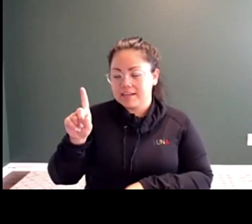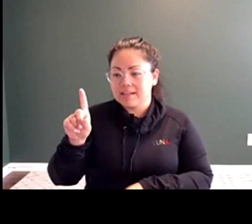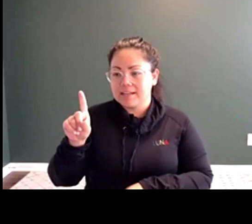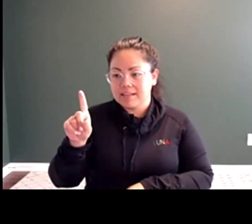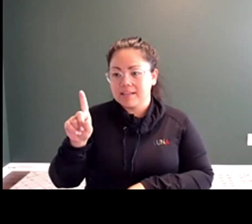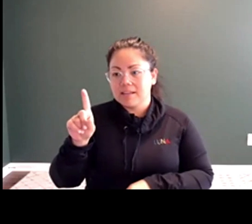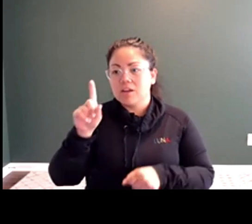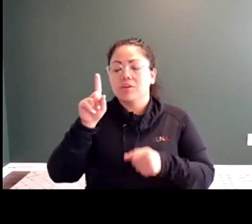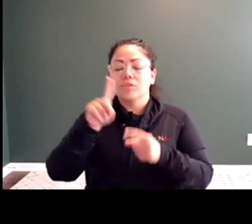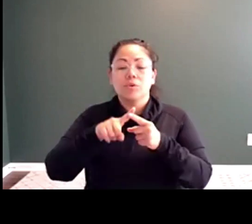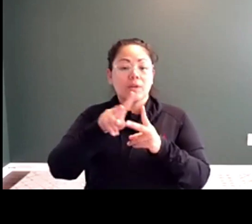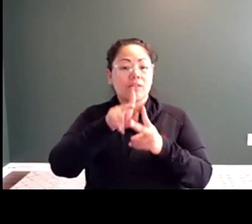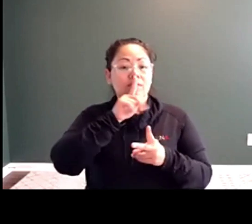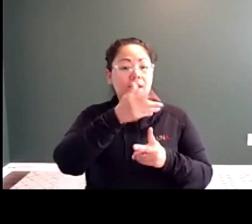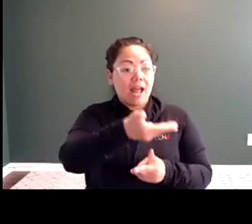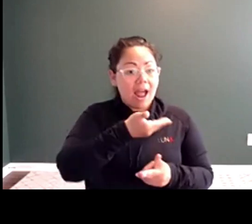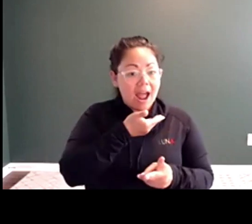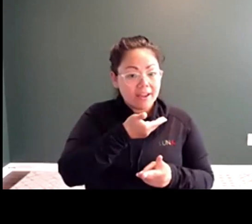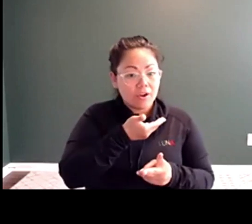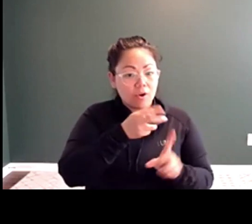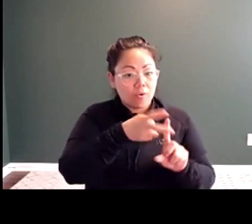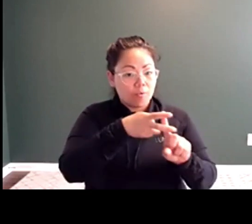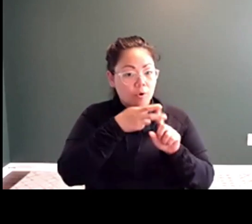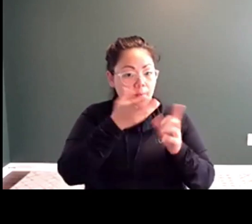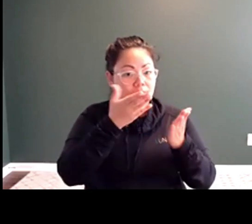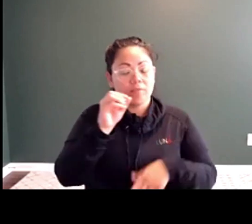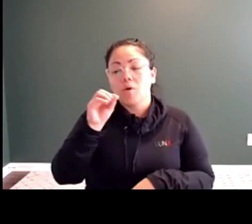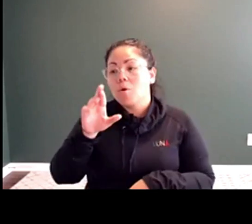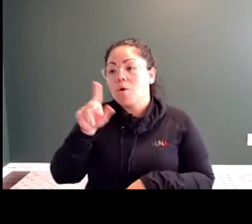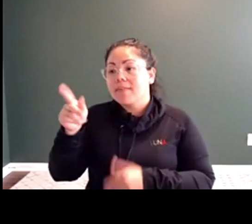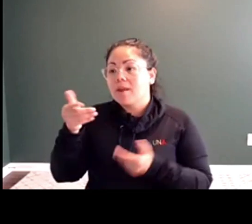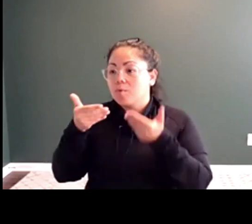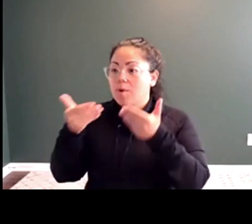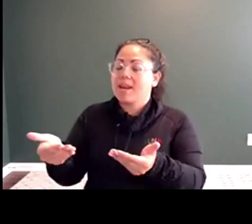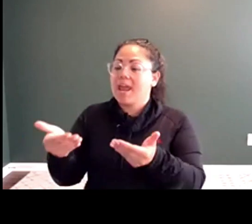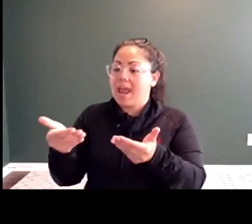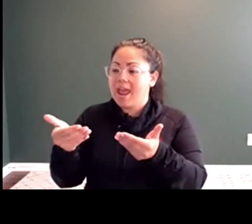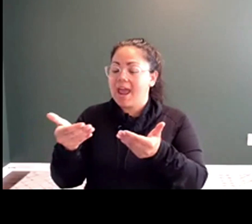either did they hire out a recruitment service, or did they just go ahead and, you know, give it to a publisher